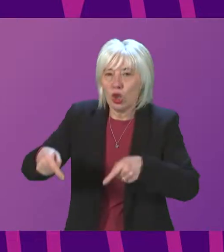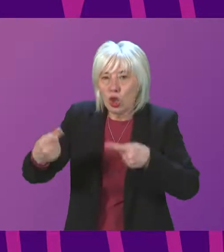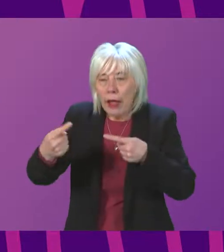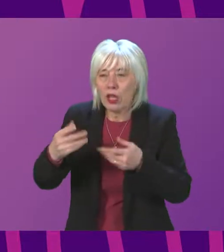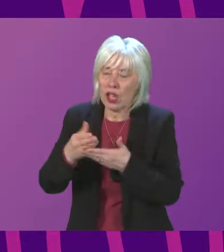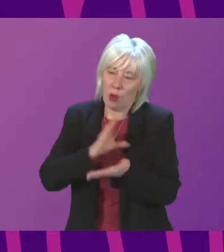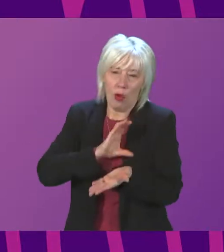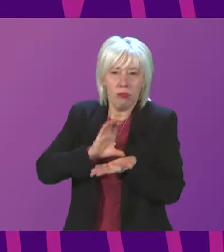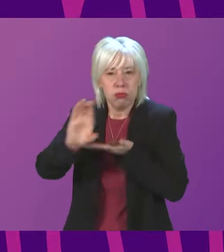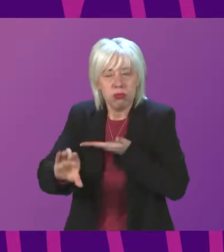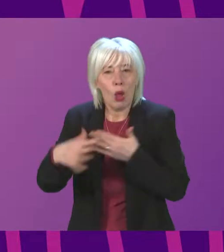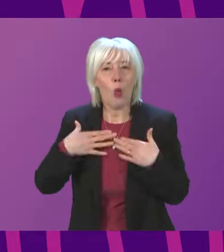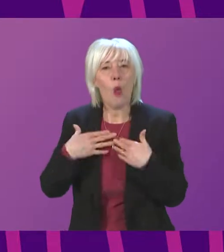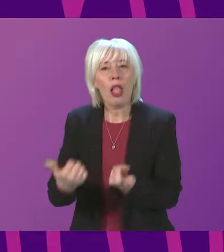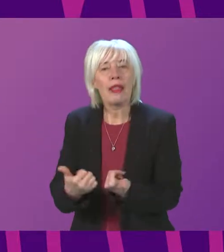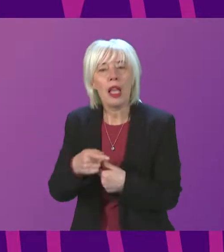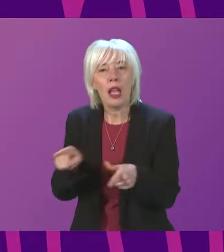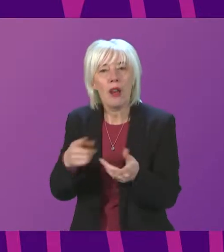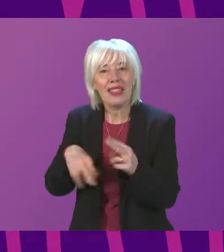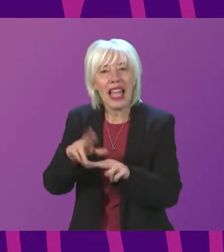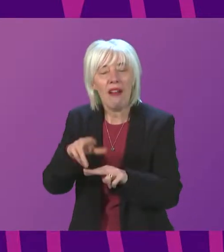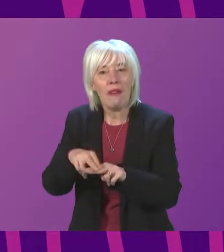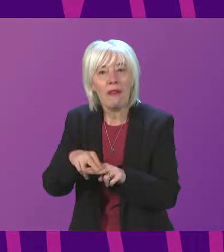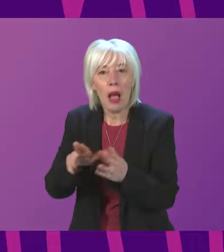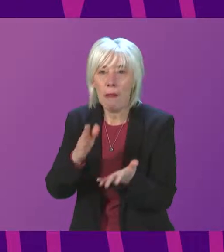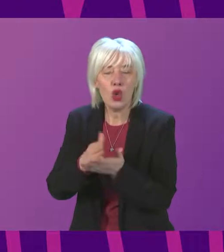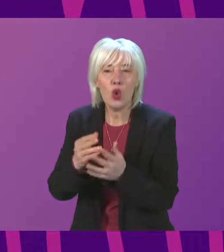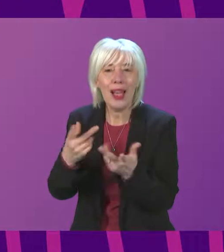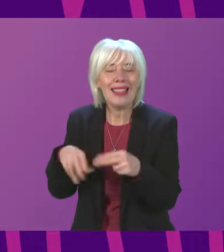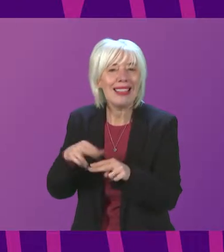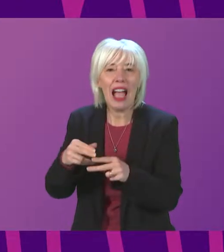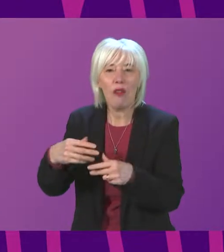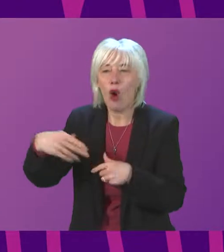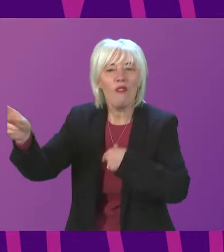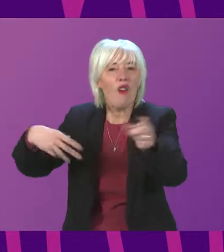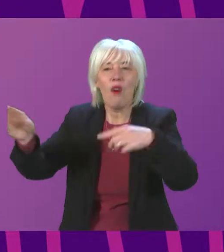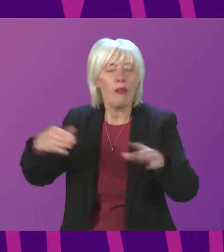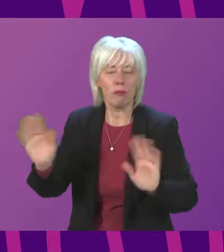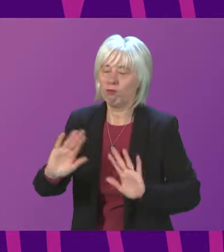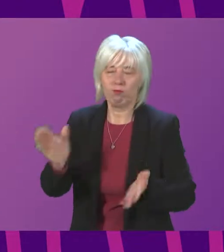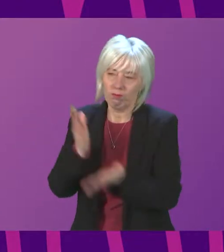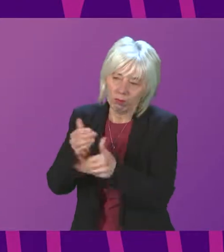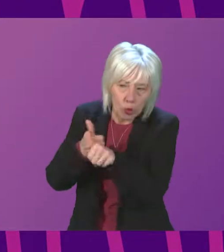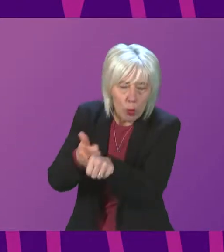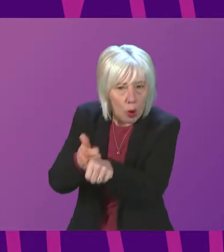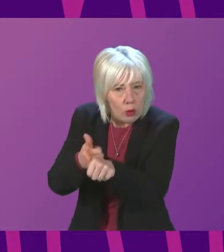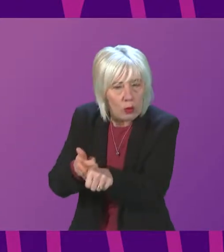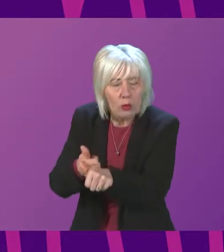We are investing in the wellbeing of our staff, and ensuring that we do not lose staff from our national health service and that they are well supported; ensuring that our agenda